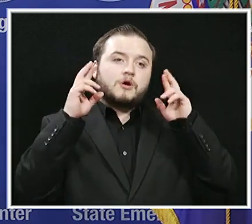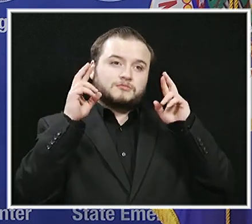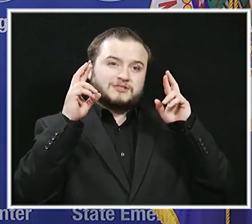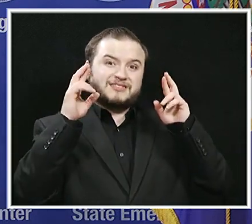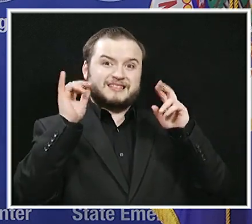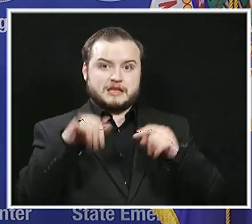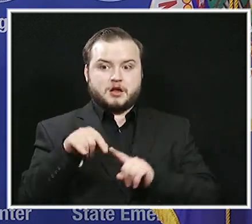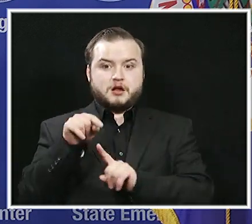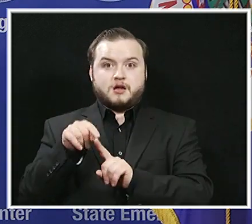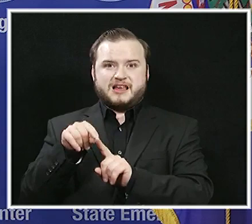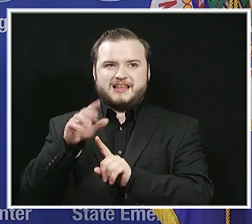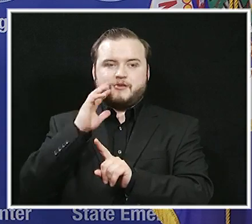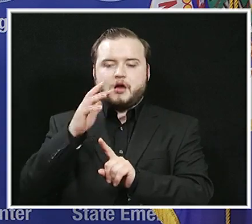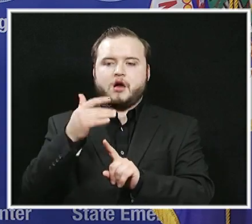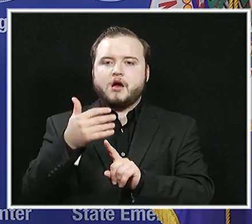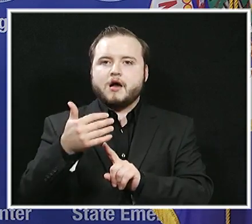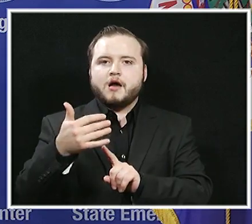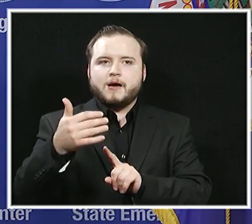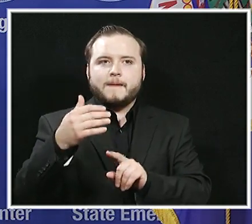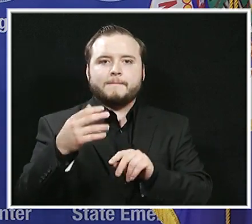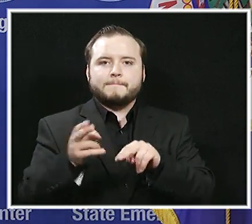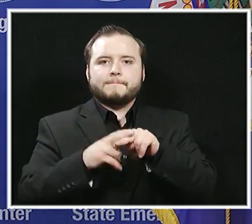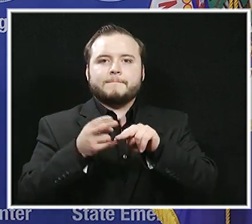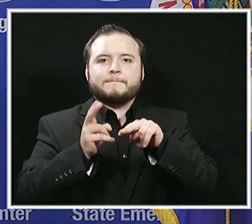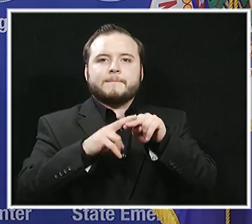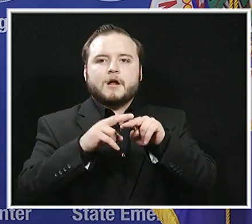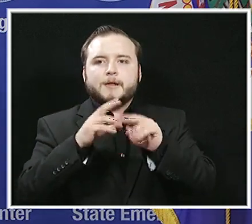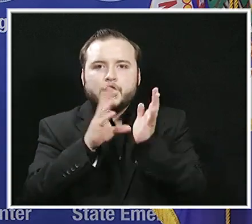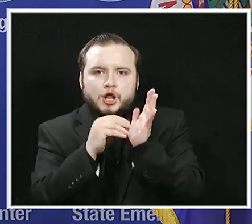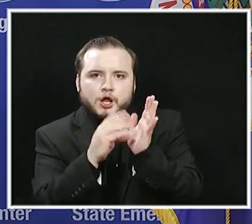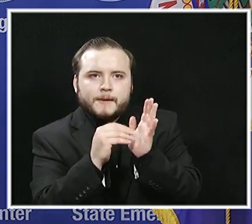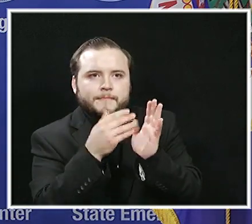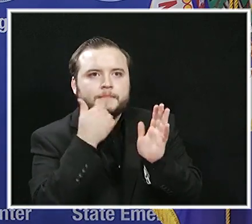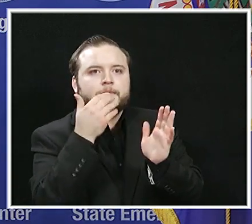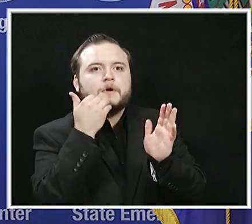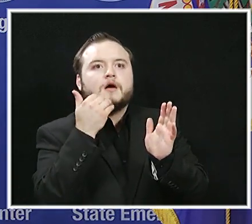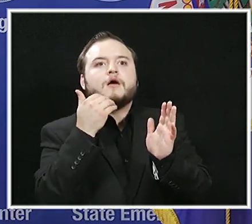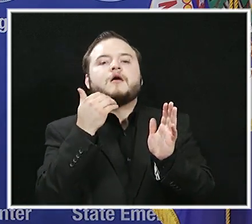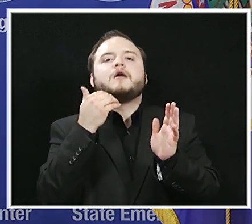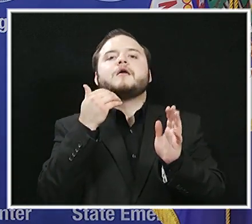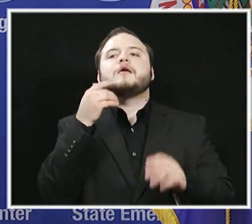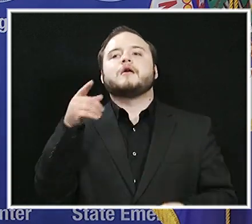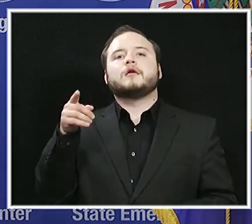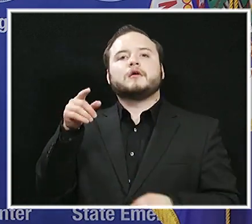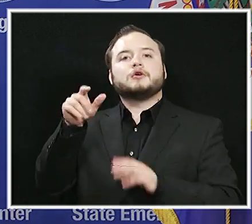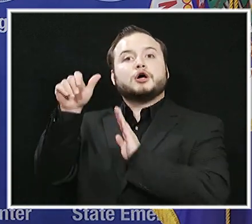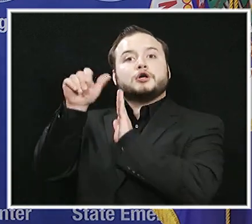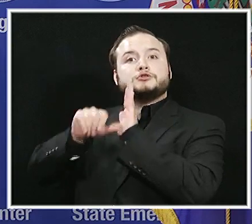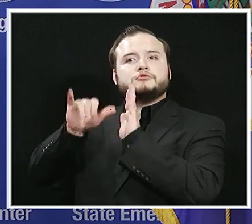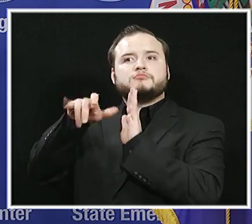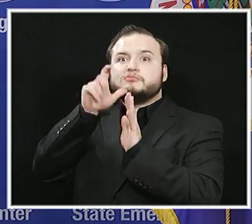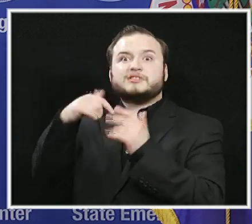want to be open for curbside and delivery are going to be open. Our hope is we learn a lot from that and move a step further.